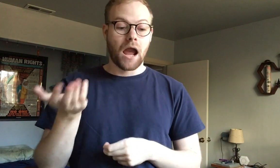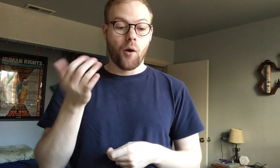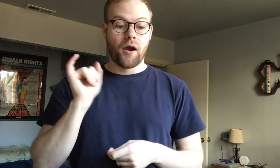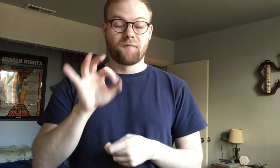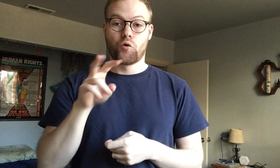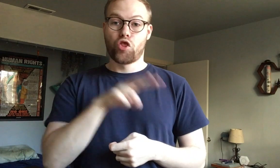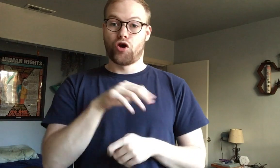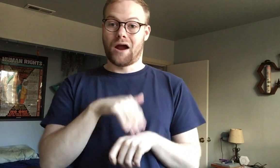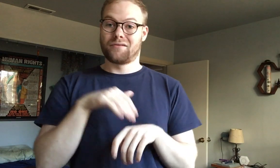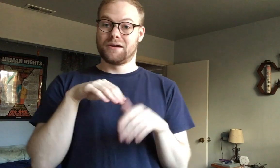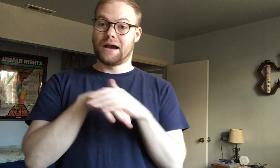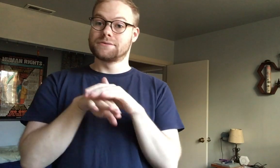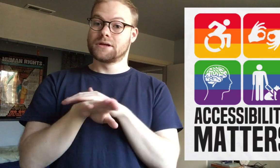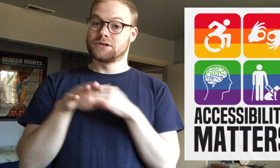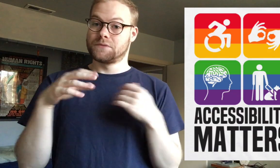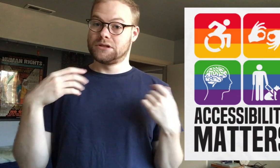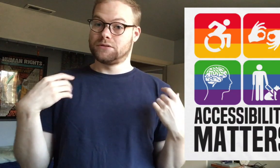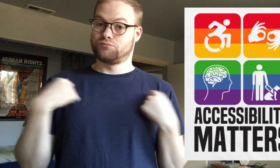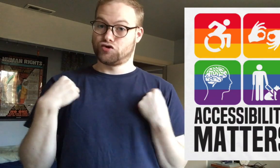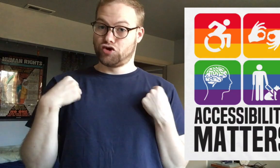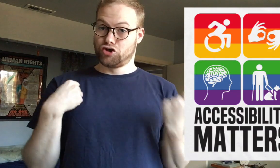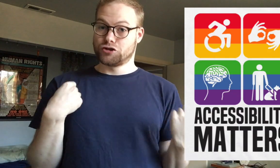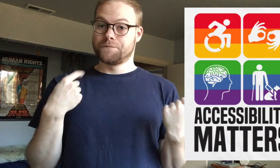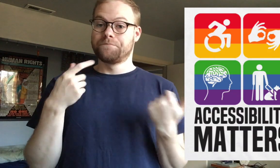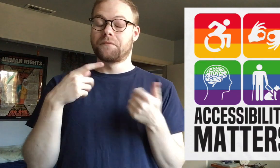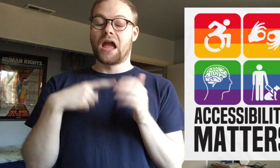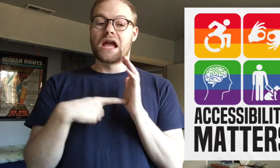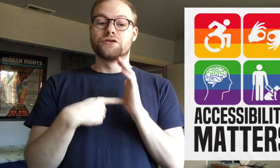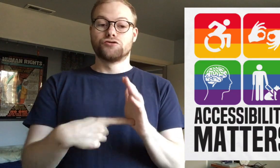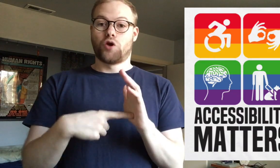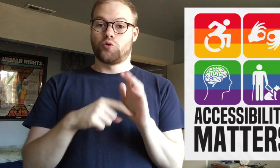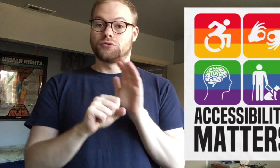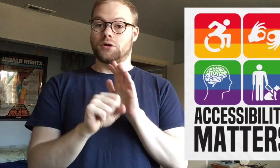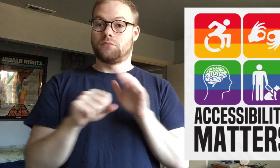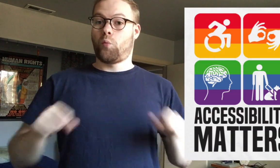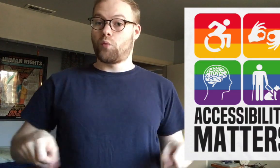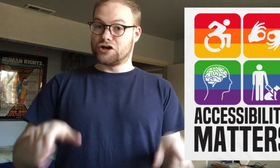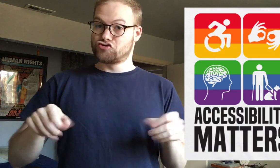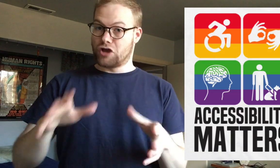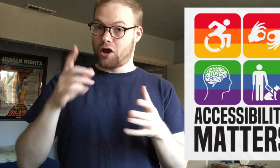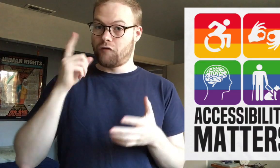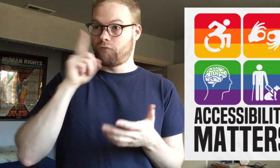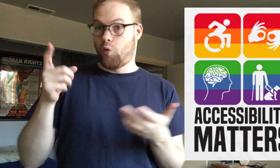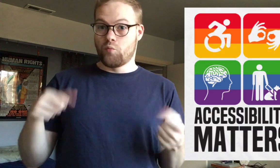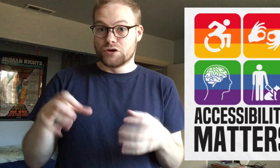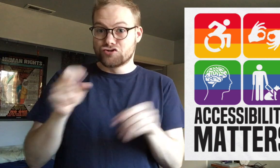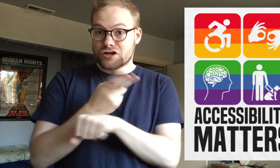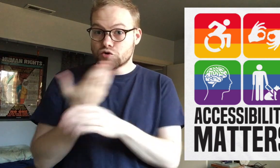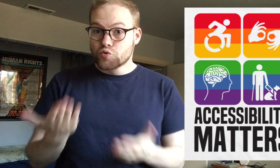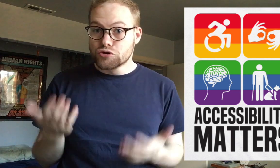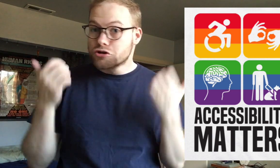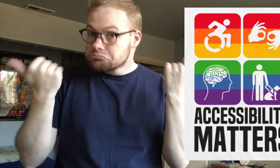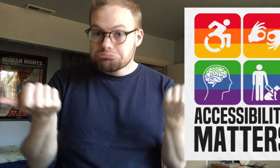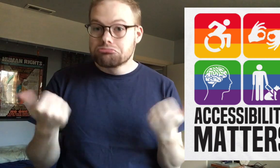Now, if you look at the Accessibility shirt. It shows a wheelchair for wheelchair users, fine.